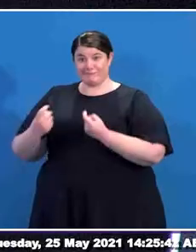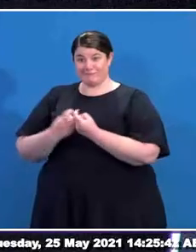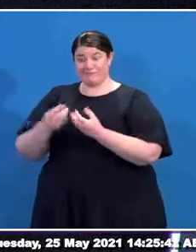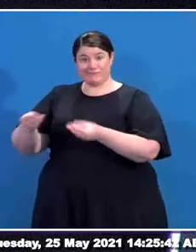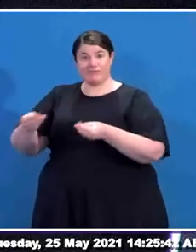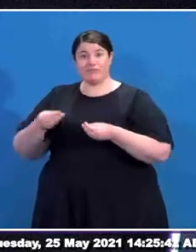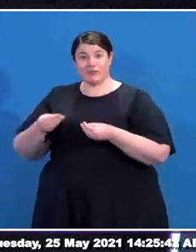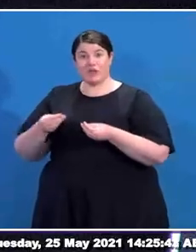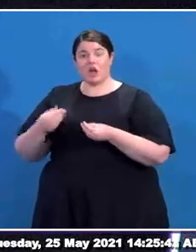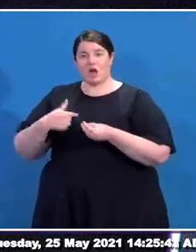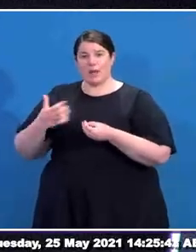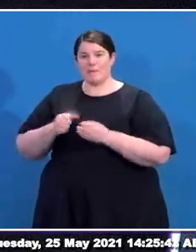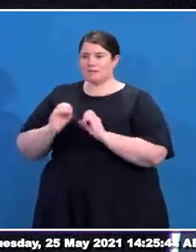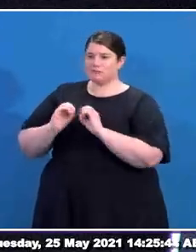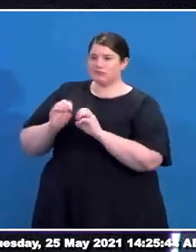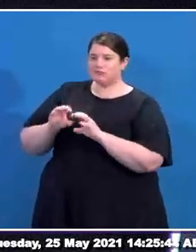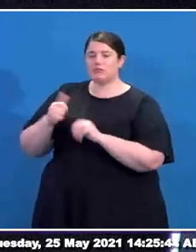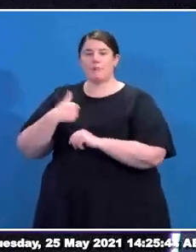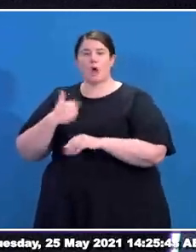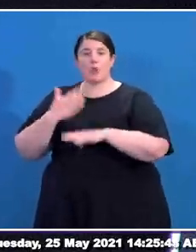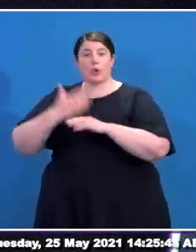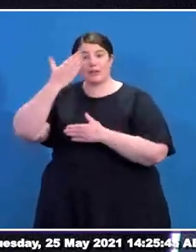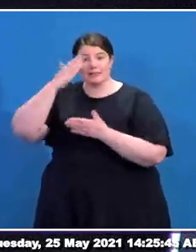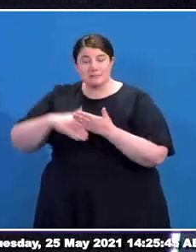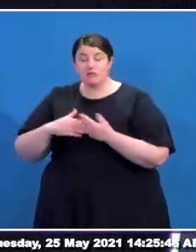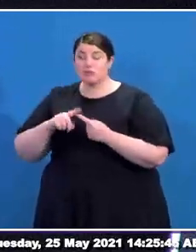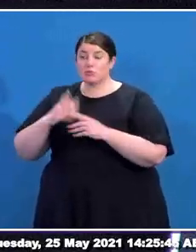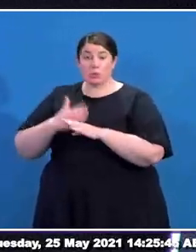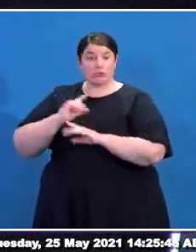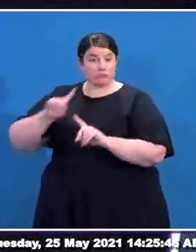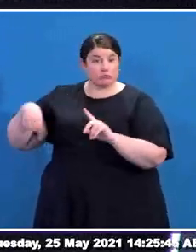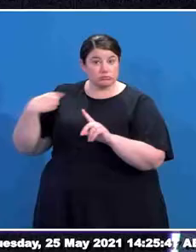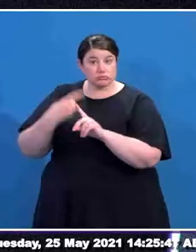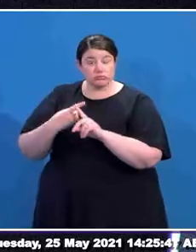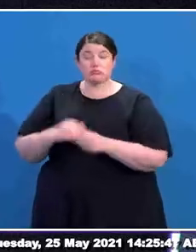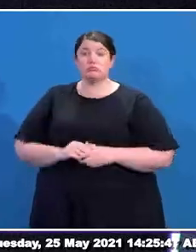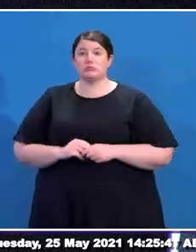study of my work experience, the type of work I've done and the outcomes